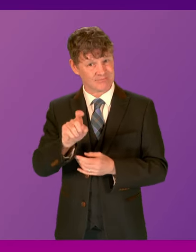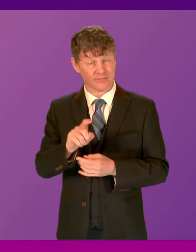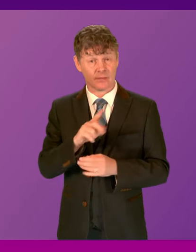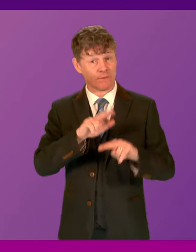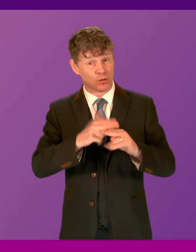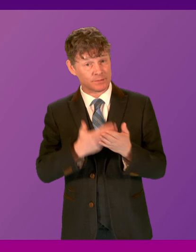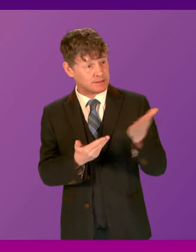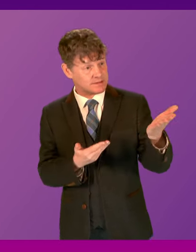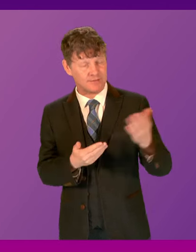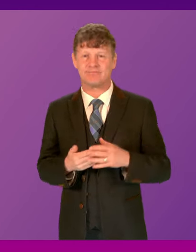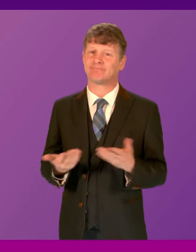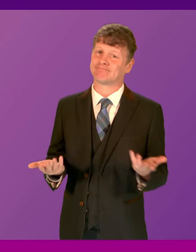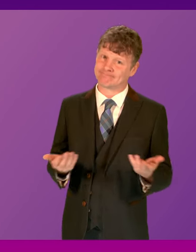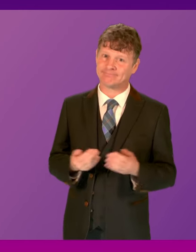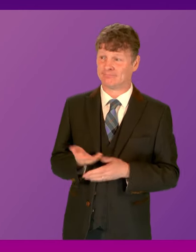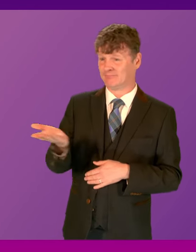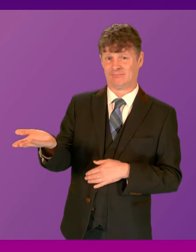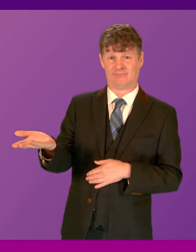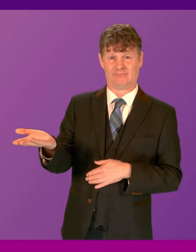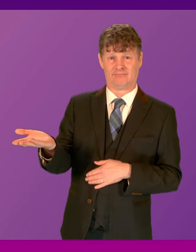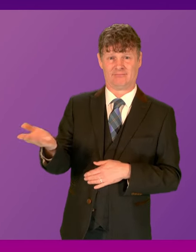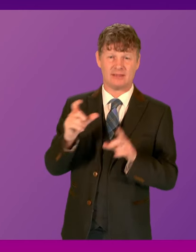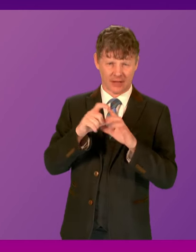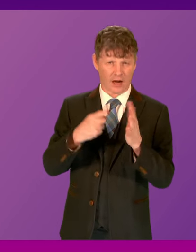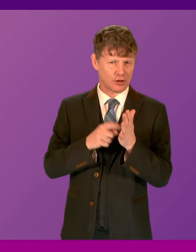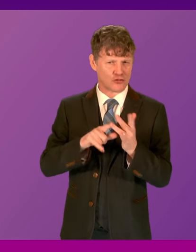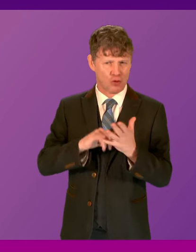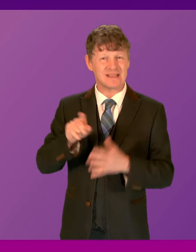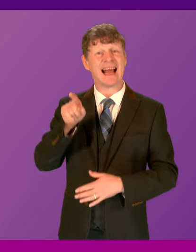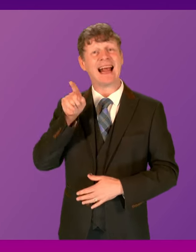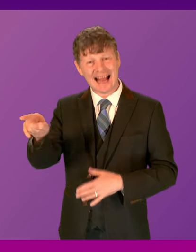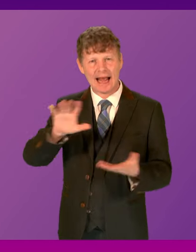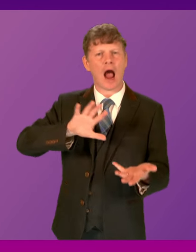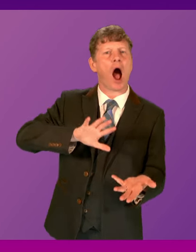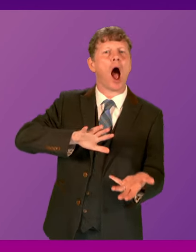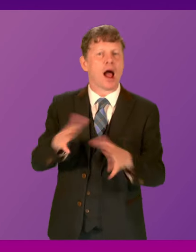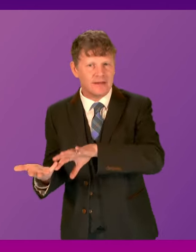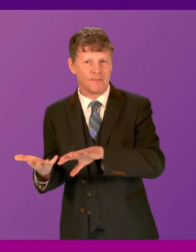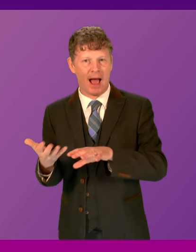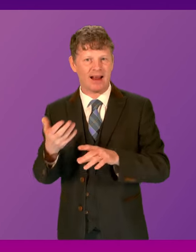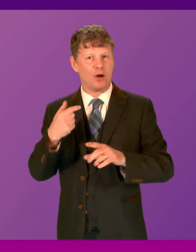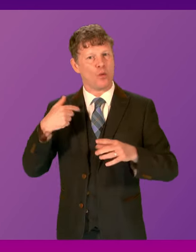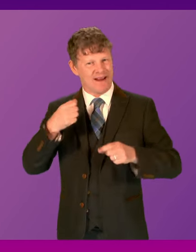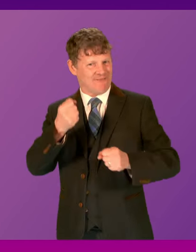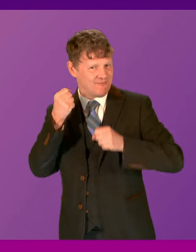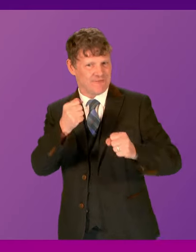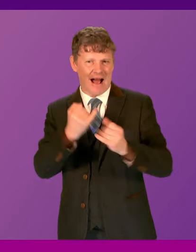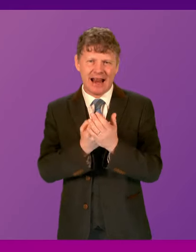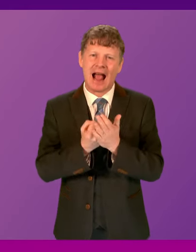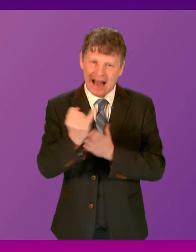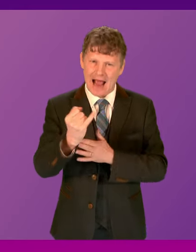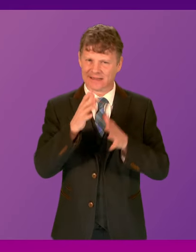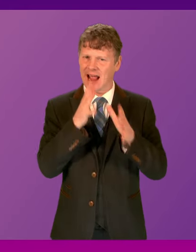With that contribution, it is Douglas Ross who is undermining the fight against hatred in Scotland.